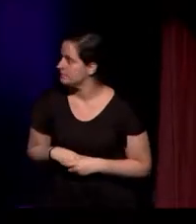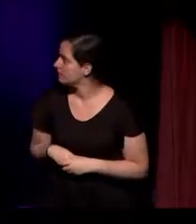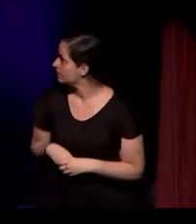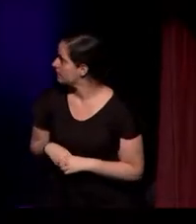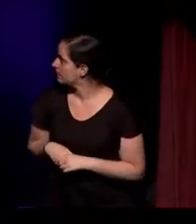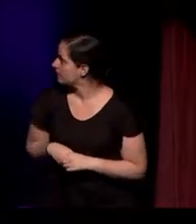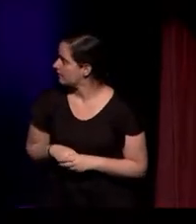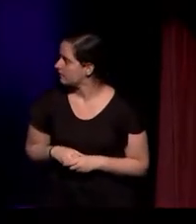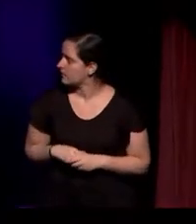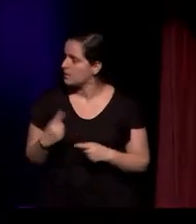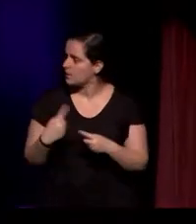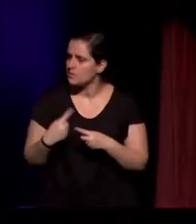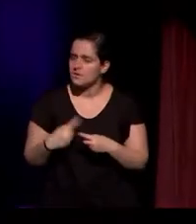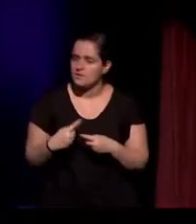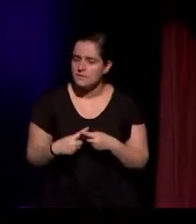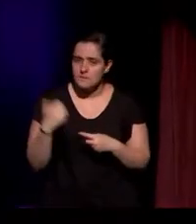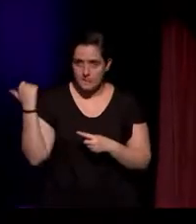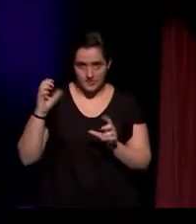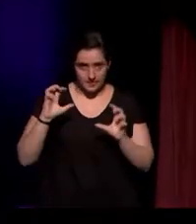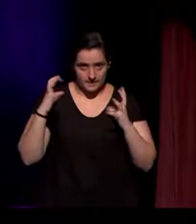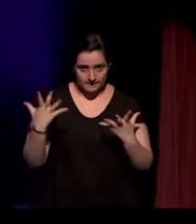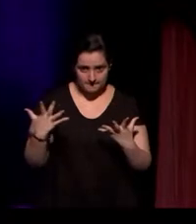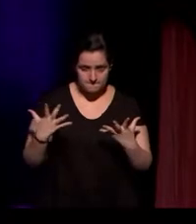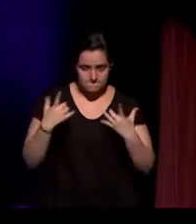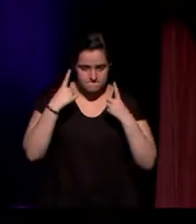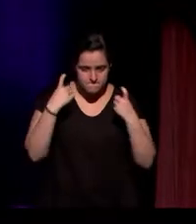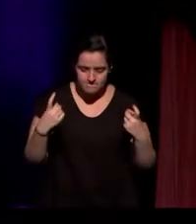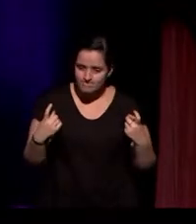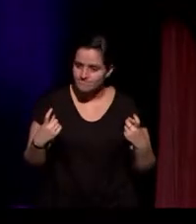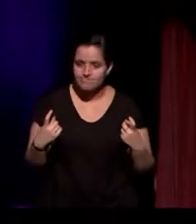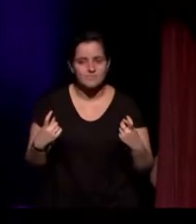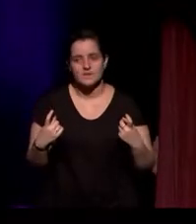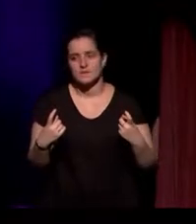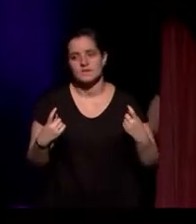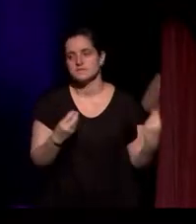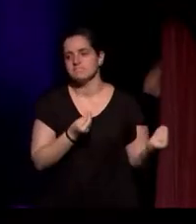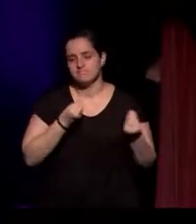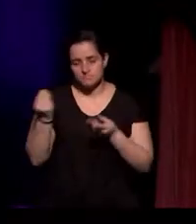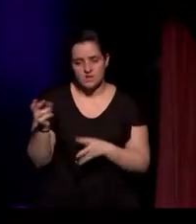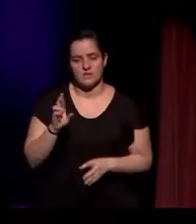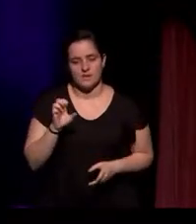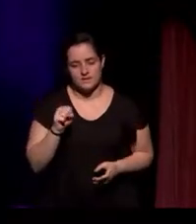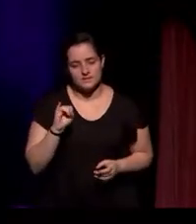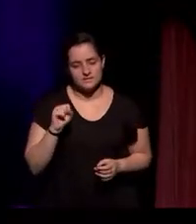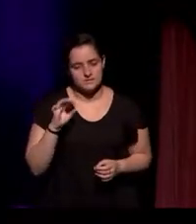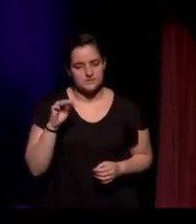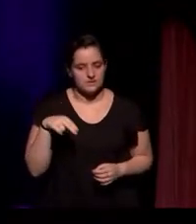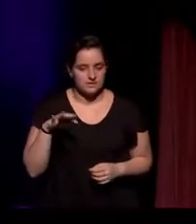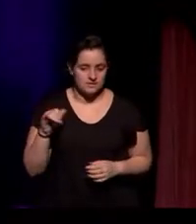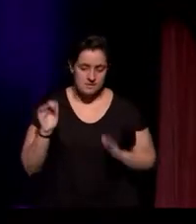because this situation of brutality could only bring the resistance, but it was repressed with prisons,